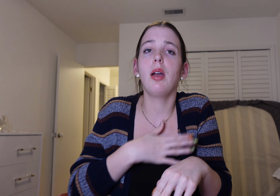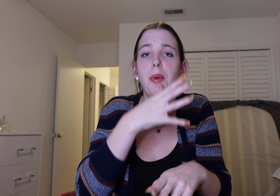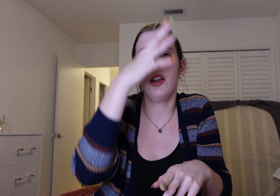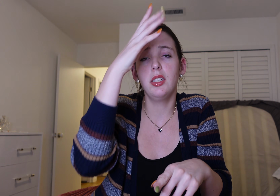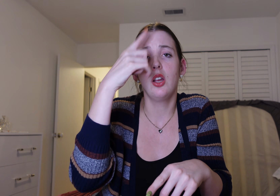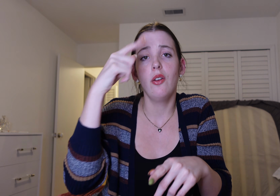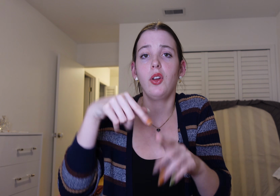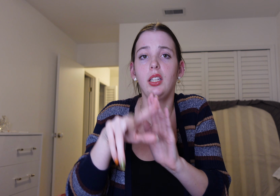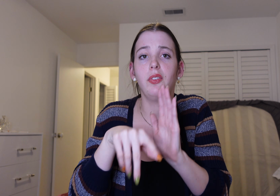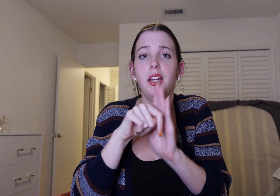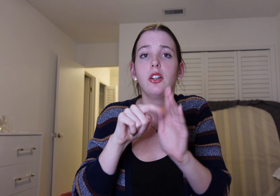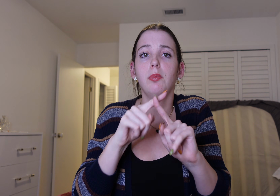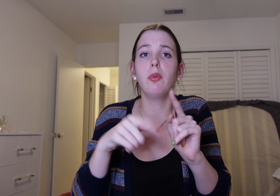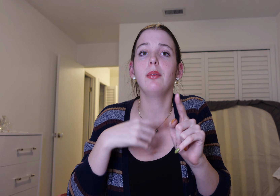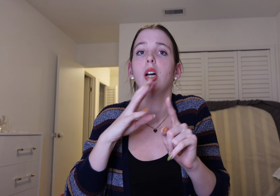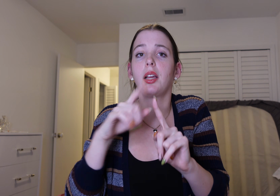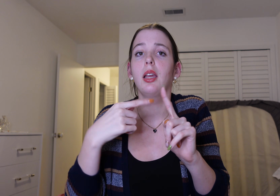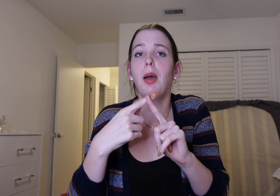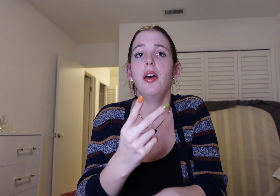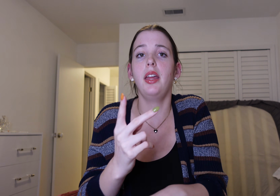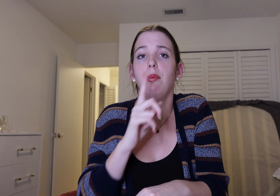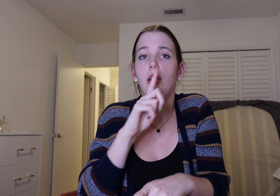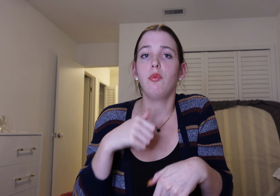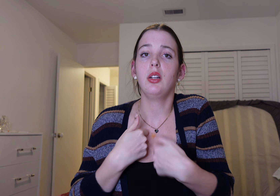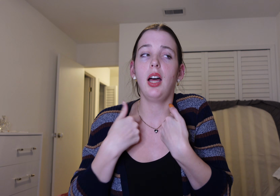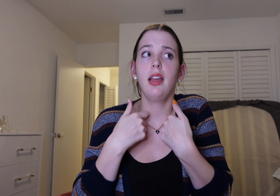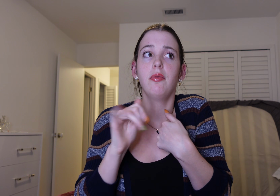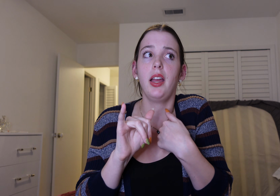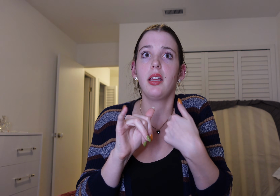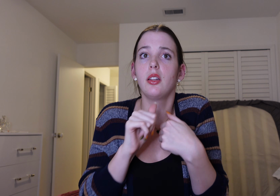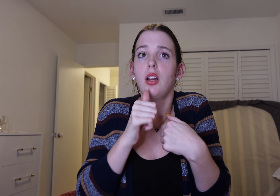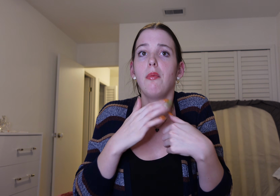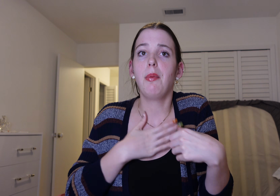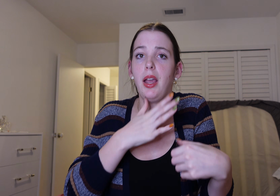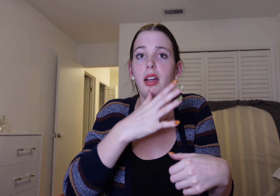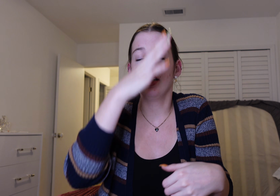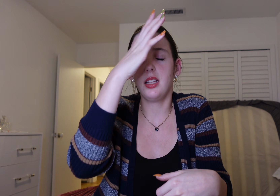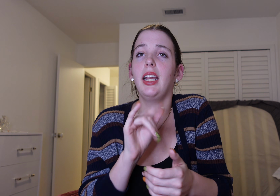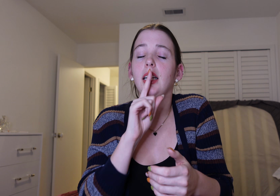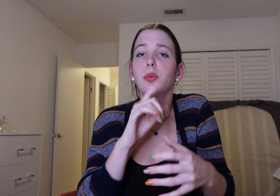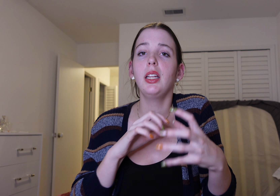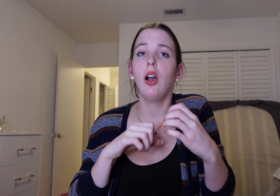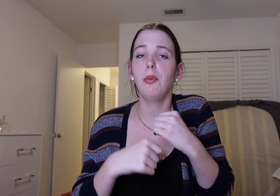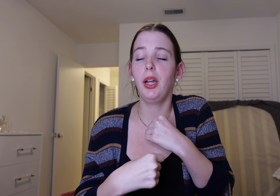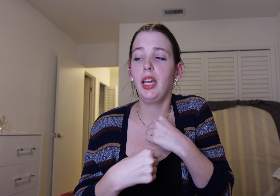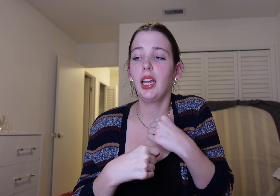my parents for this video, but when I'm talking about them in real life, like, they're not my parents like, it's really heartbreaking